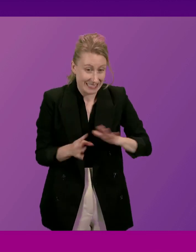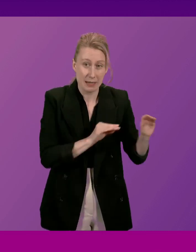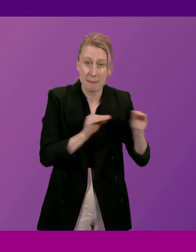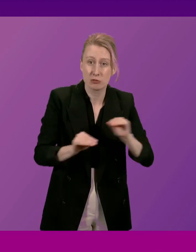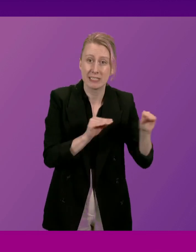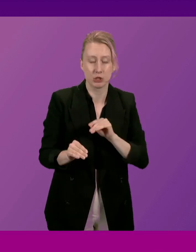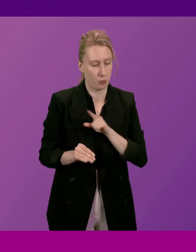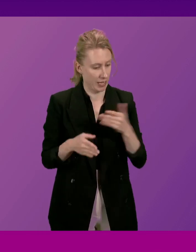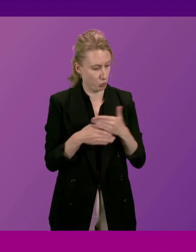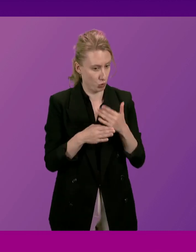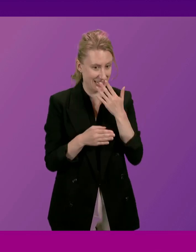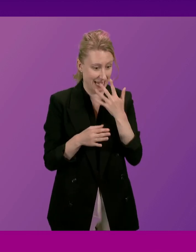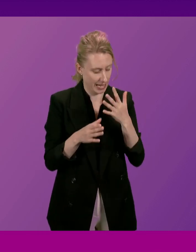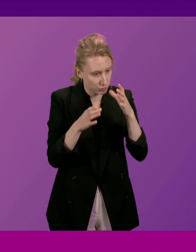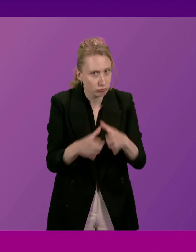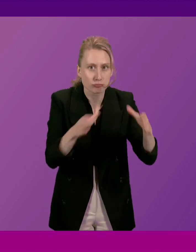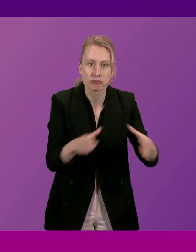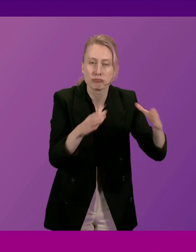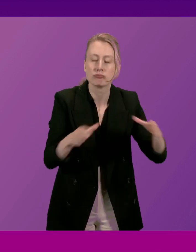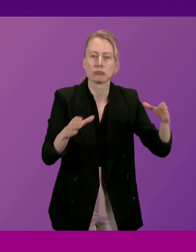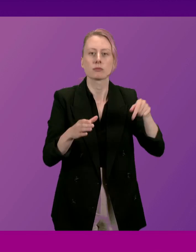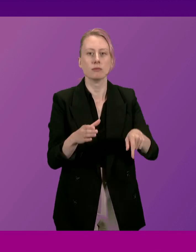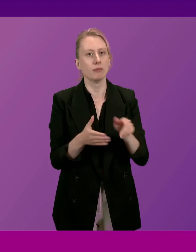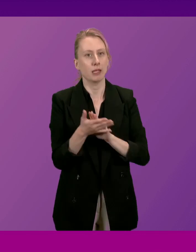population. That will be the sustained position of the Scottish Government.